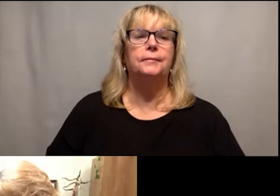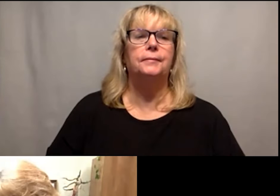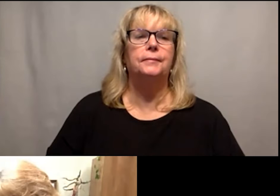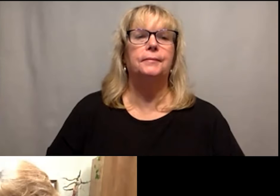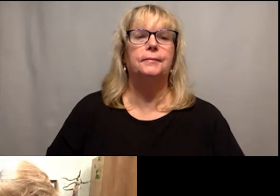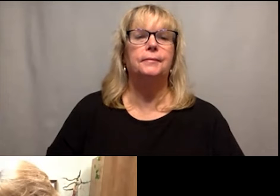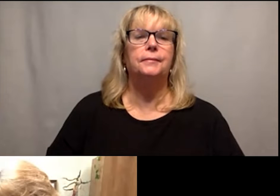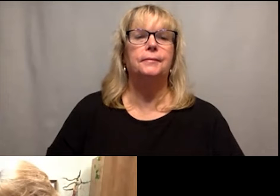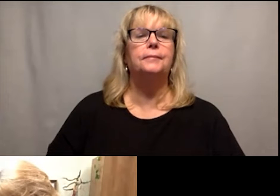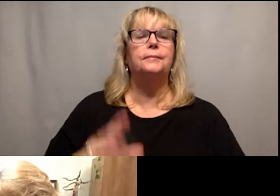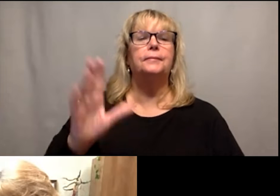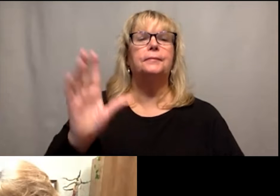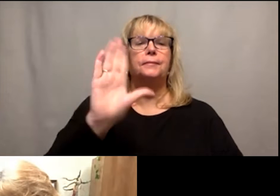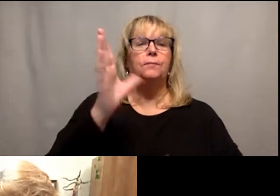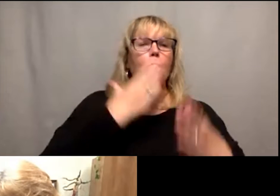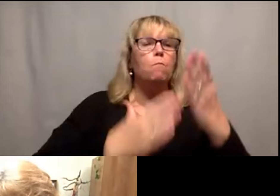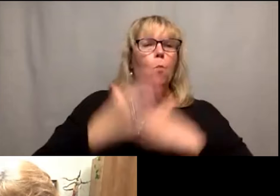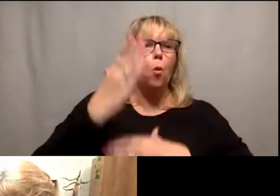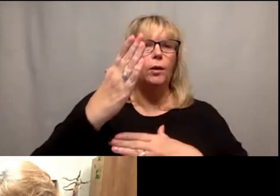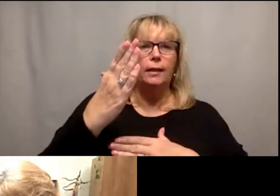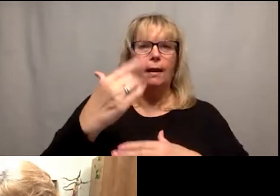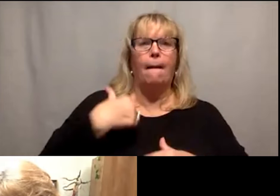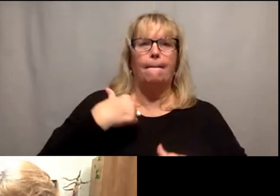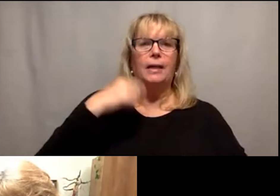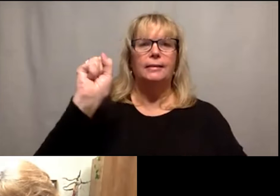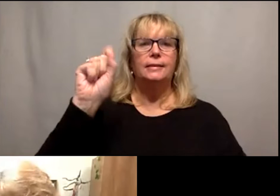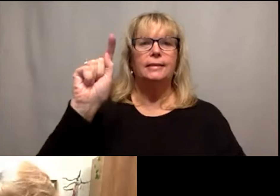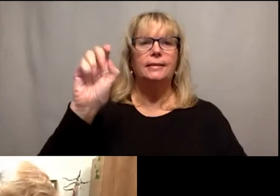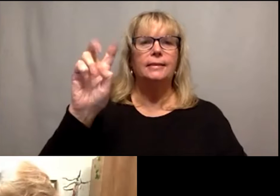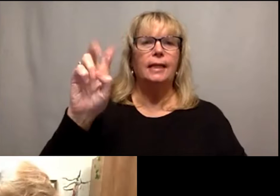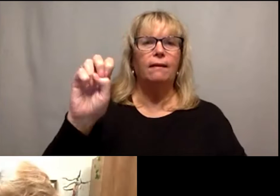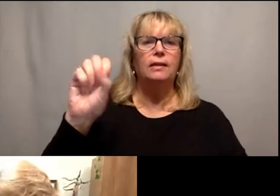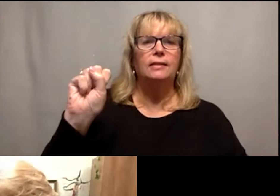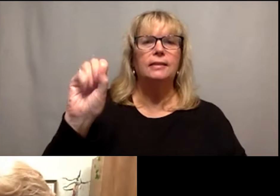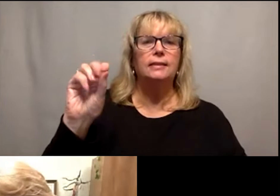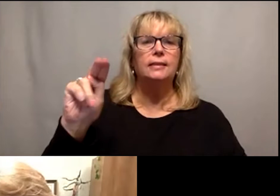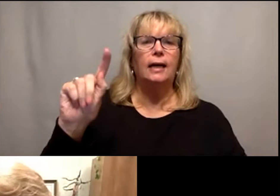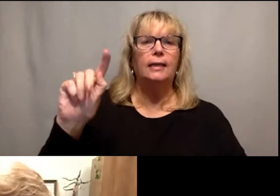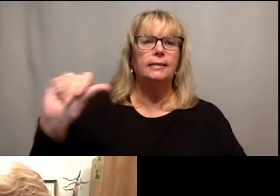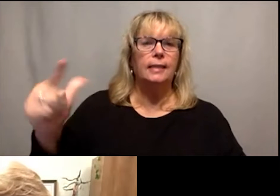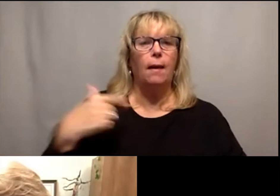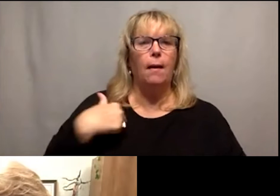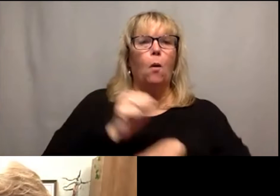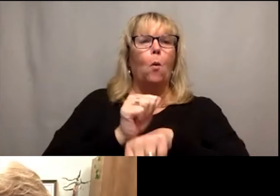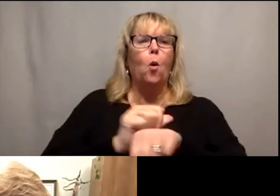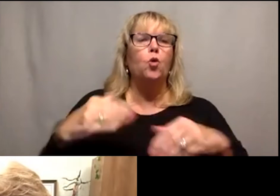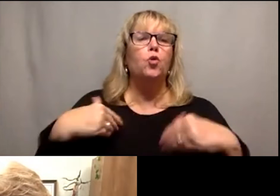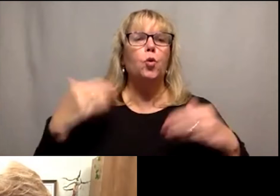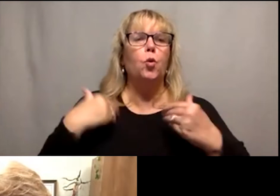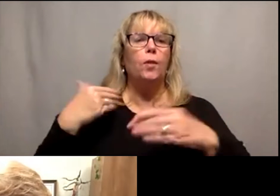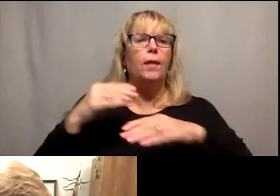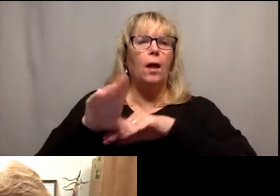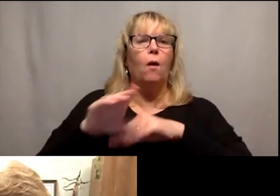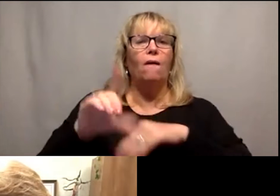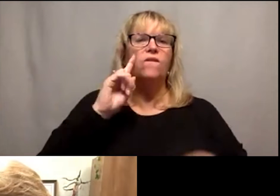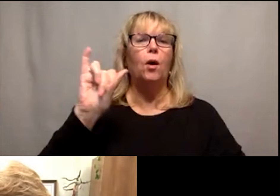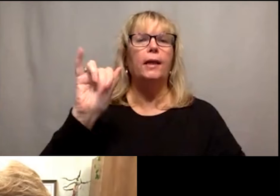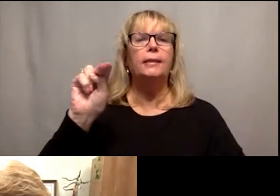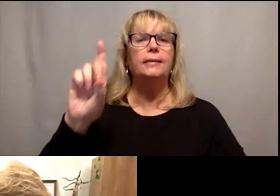Good morning everybody. My name is Steve Sontag and I work as a youth counselor for Indiana Vocational Rehabilitation Services.